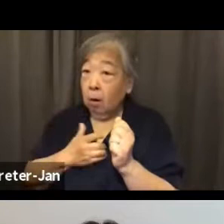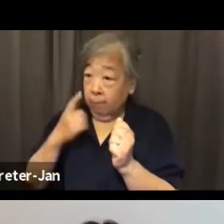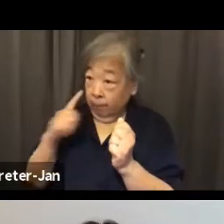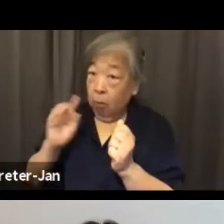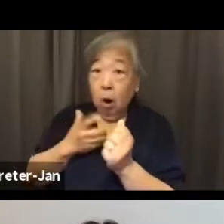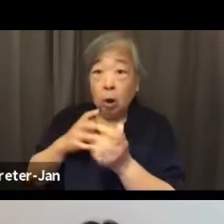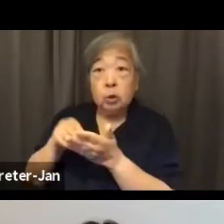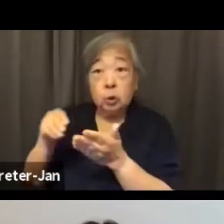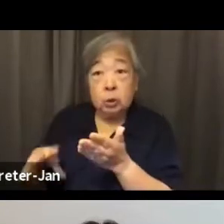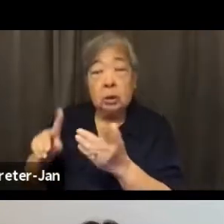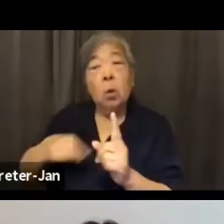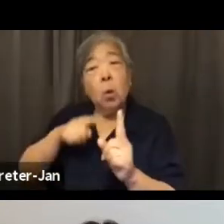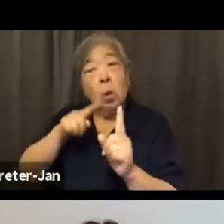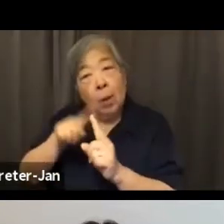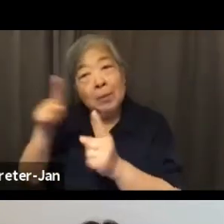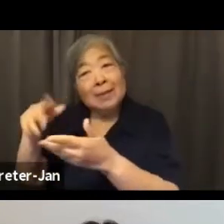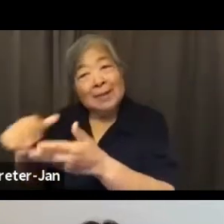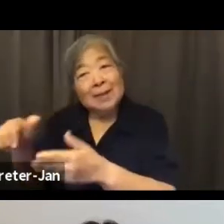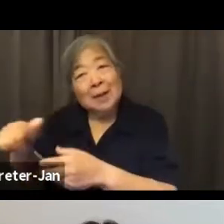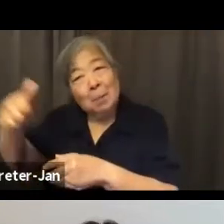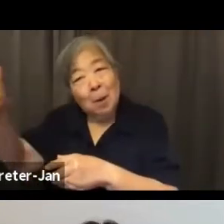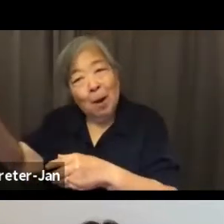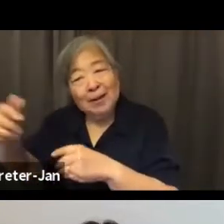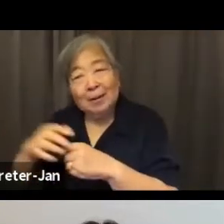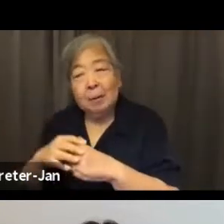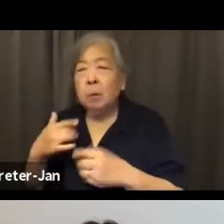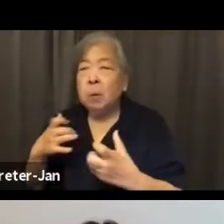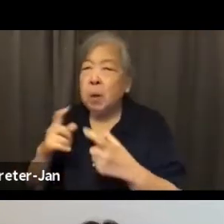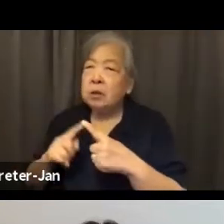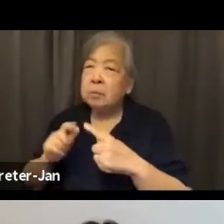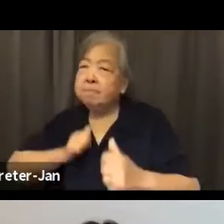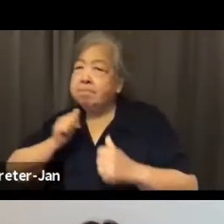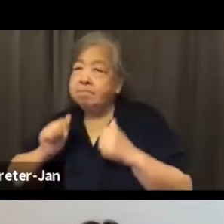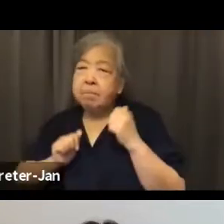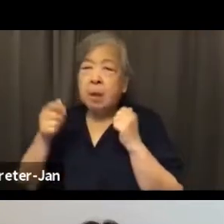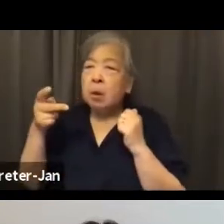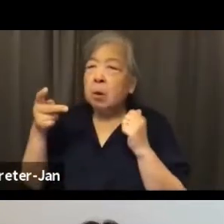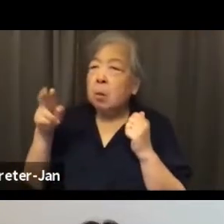We also want our partners to be proactive about accessibility and accommodation rather